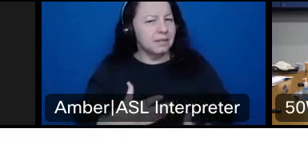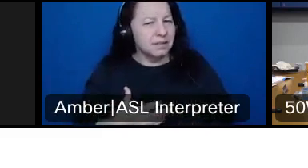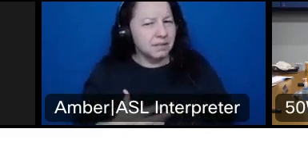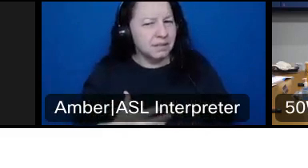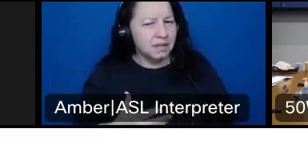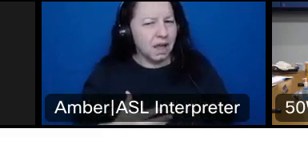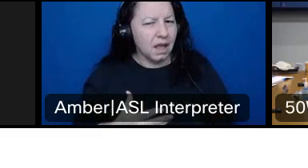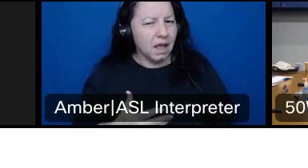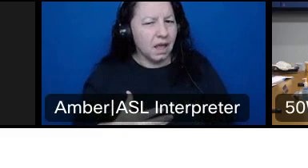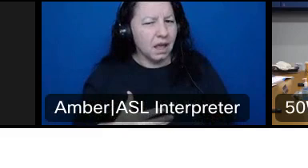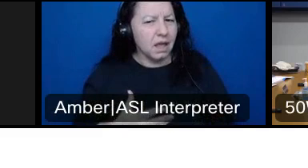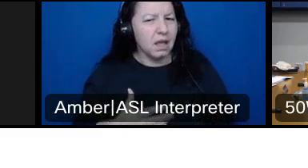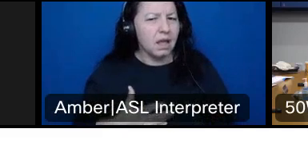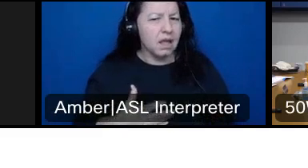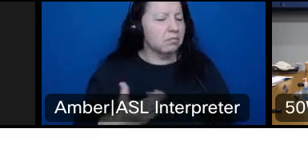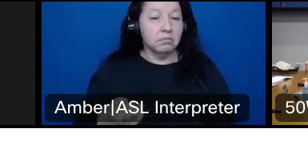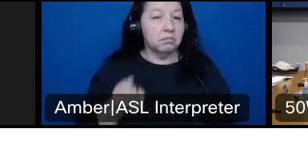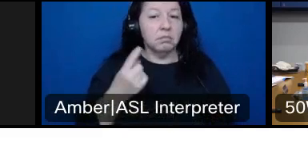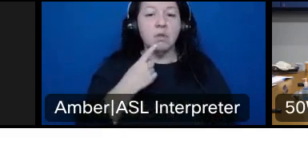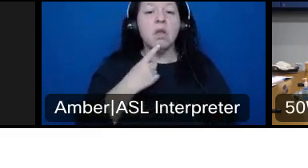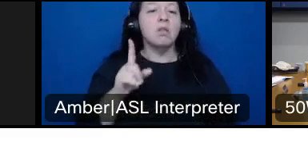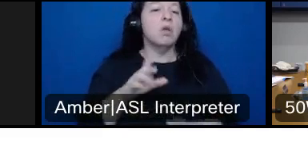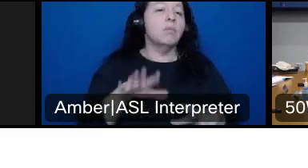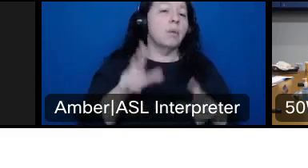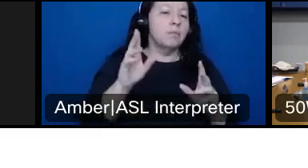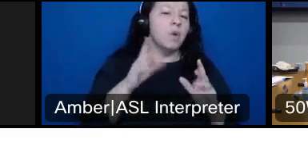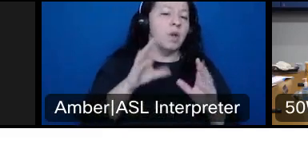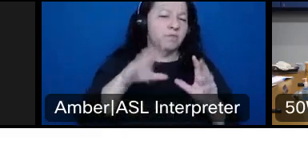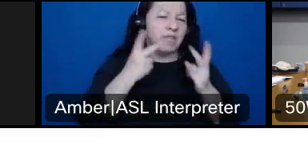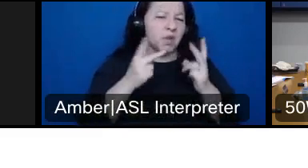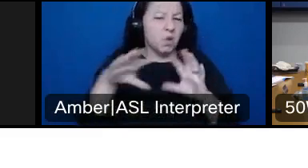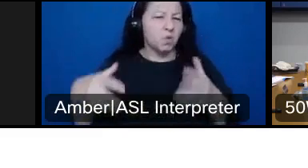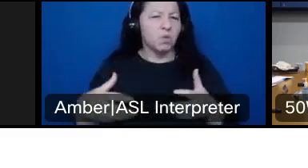uh, younger children that need to go to school and that they were actually talking to the.